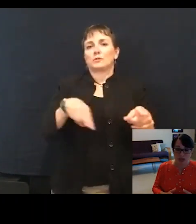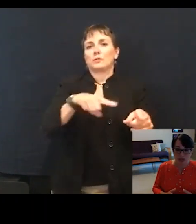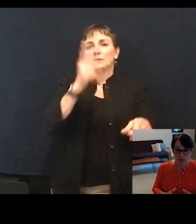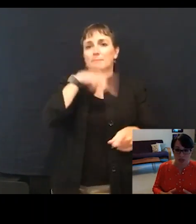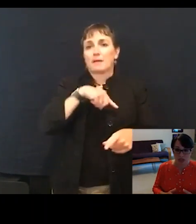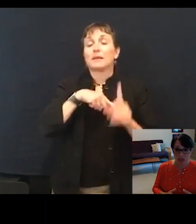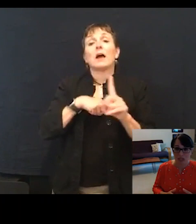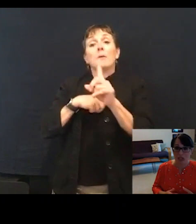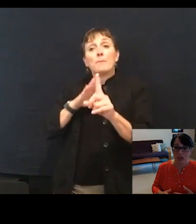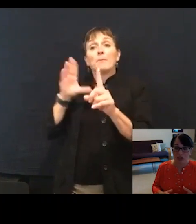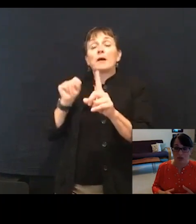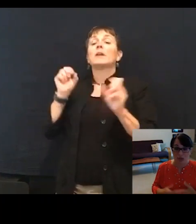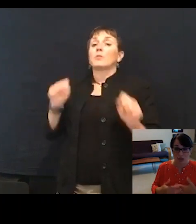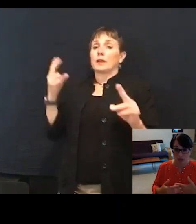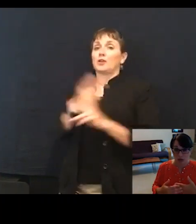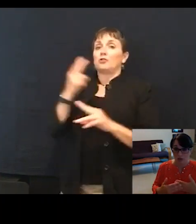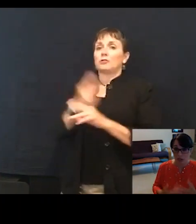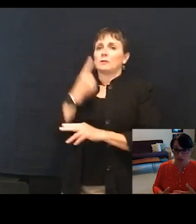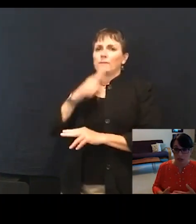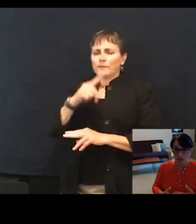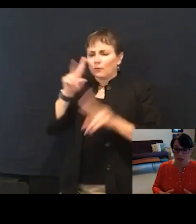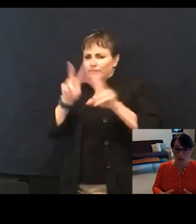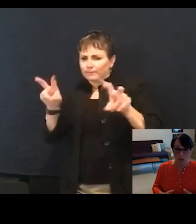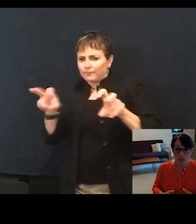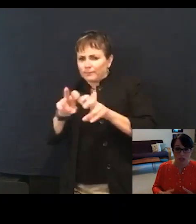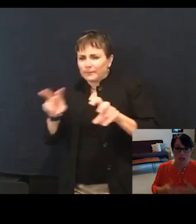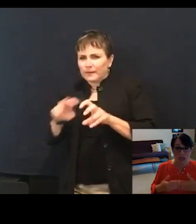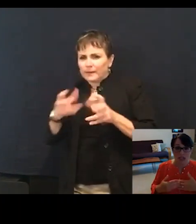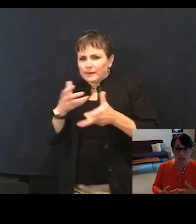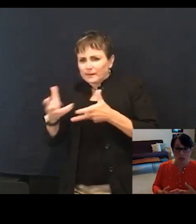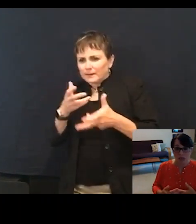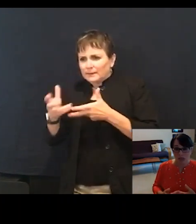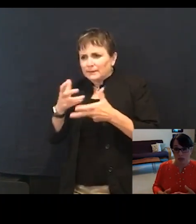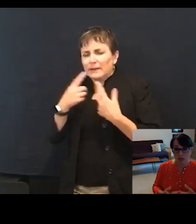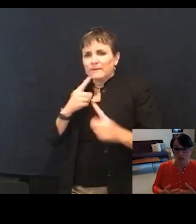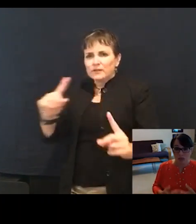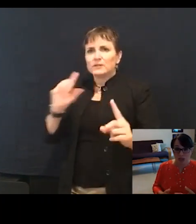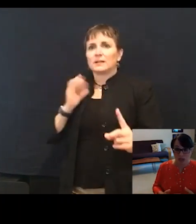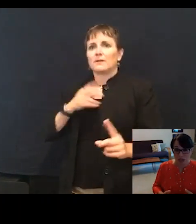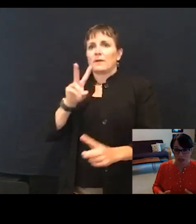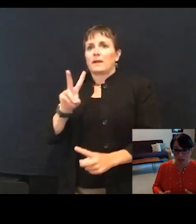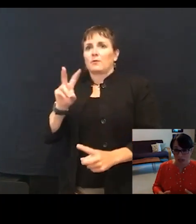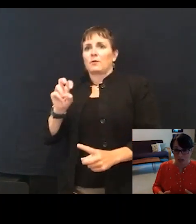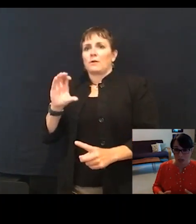efficiency of our vectors. In other words, can we express full length myosin 7A